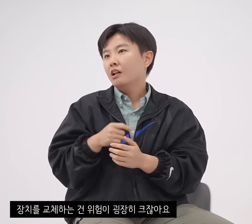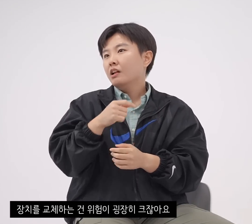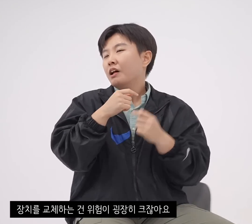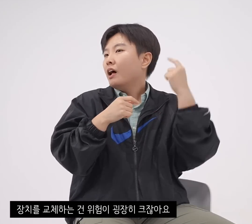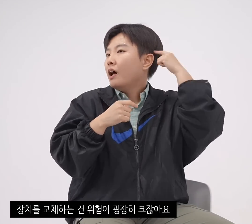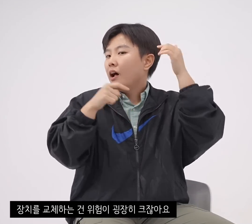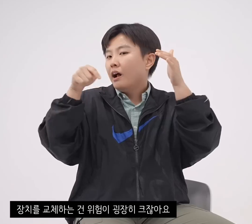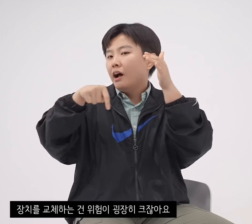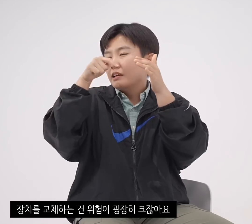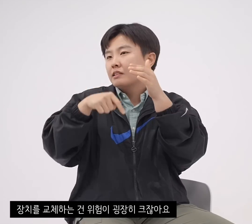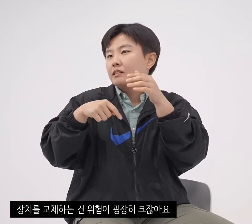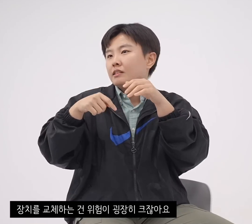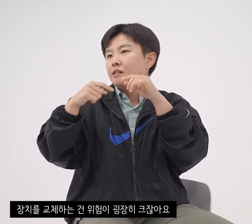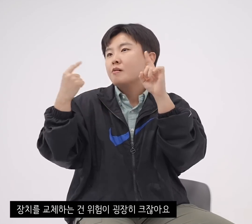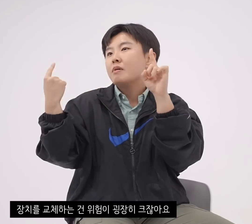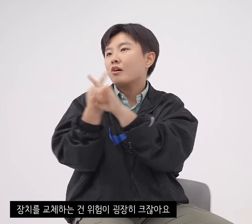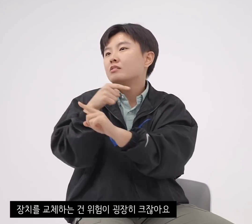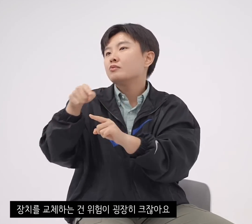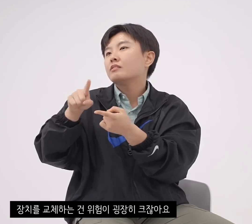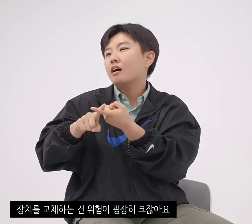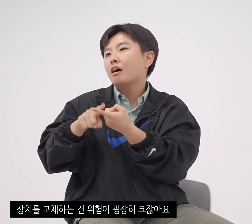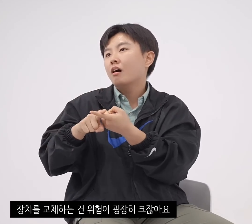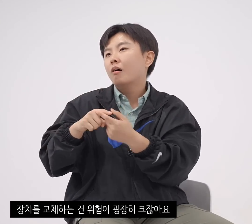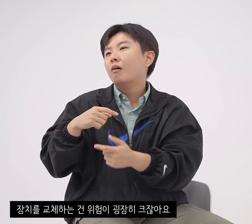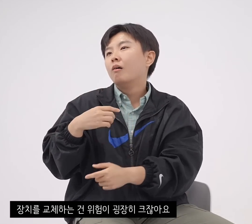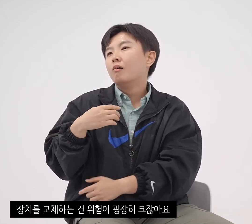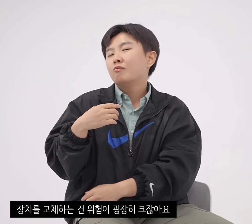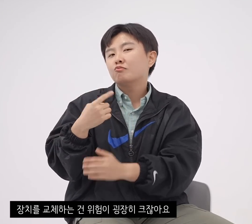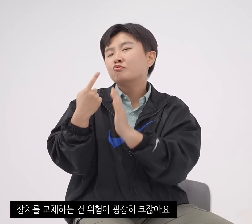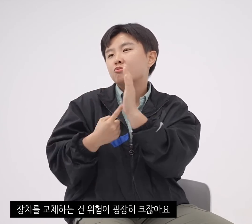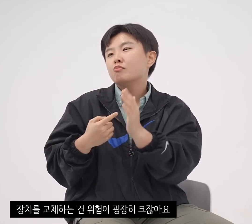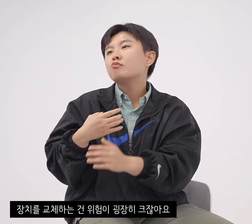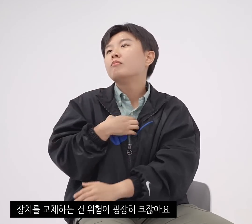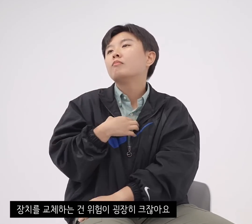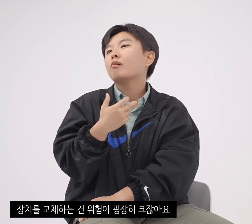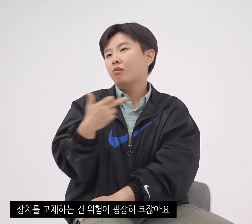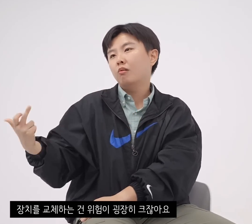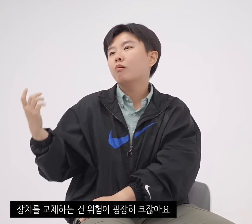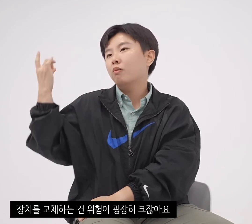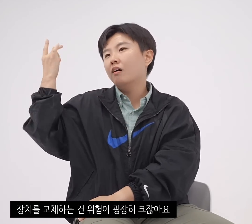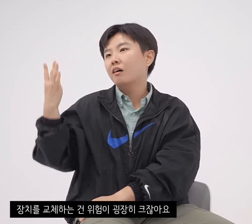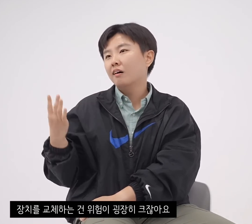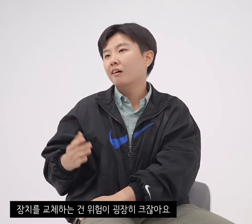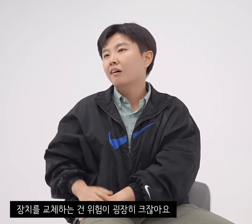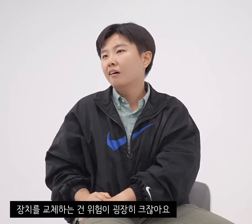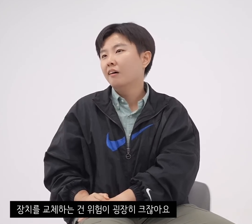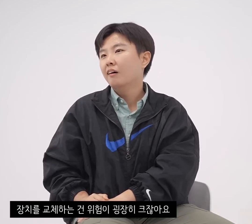Replacing devices is very risky.